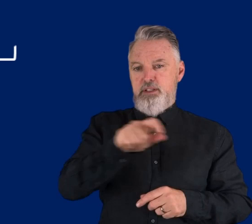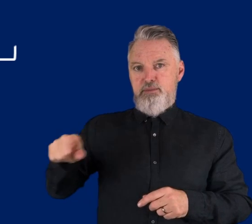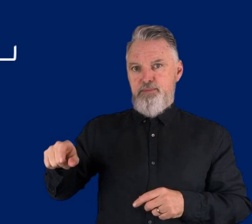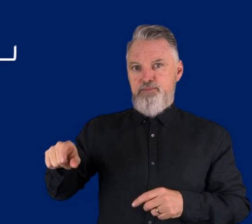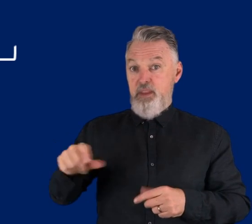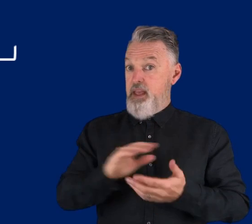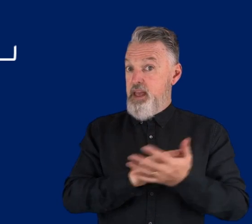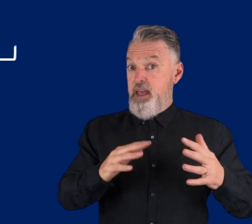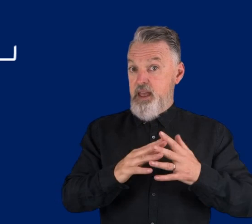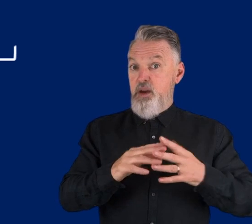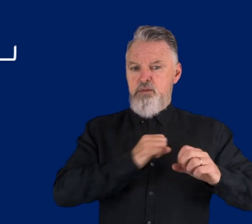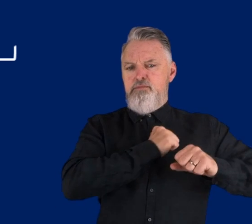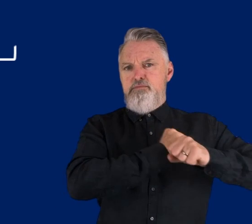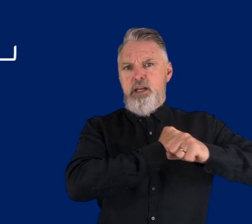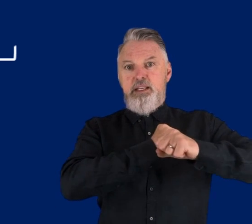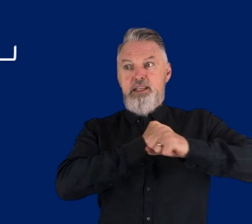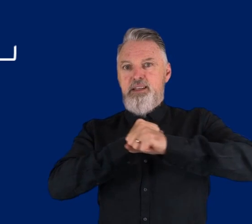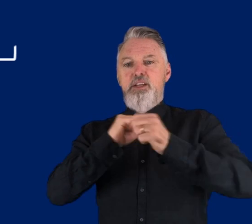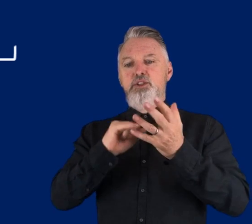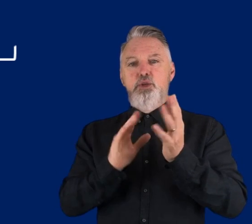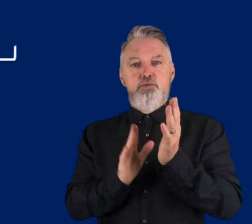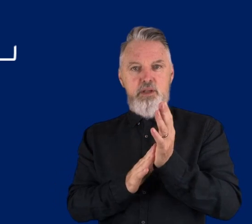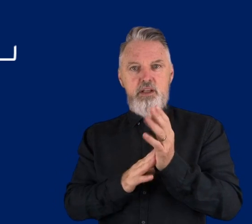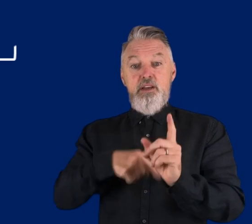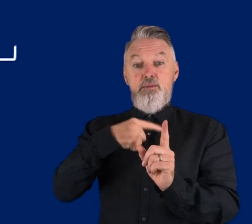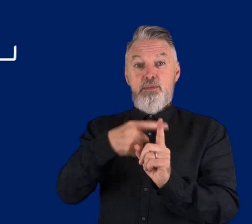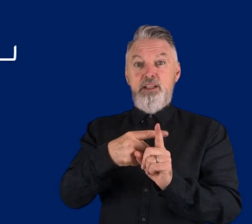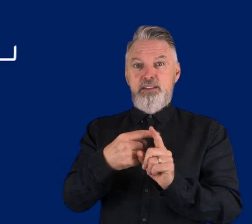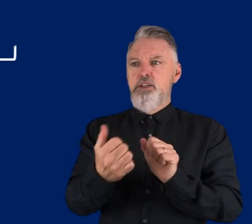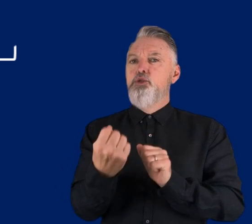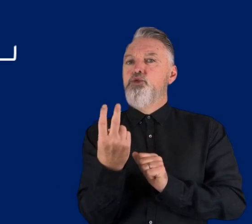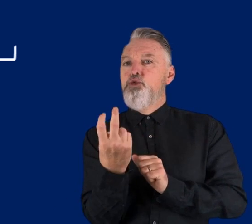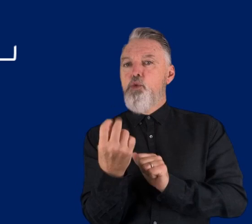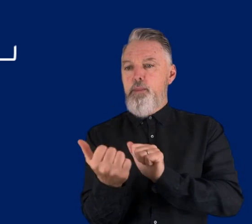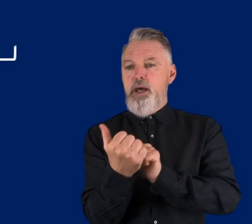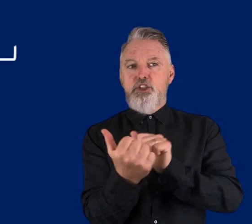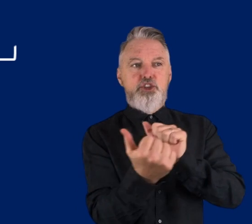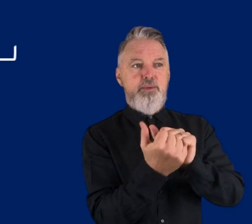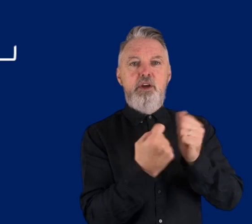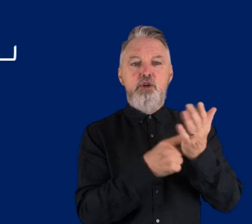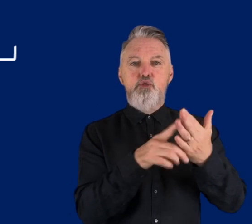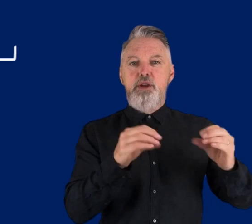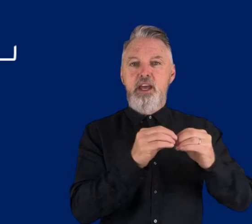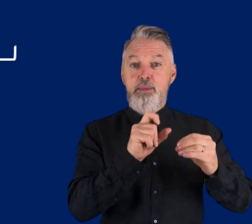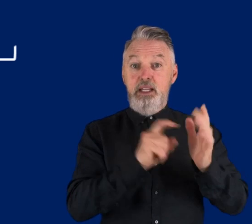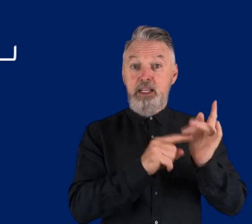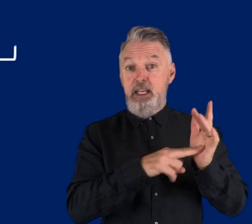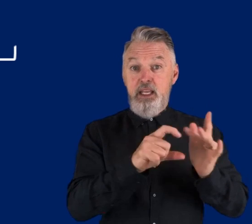by ramping up our direct marketing on social media, and securing two more partnerships with rehab clinics and disability support organizations.